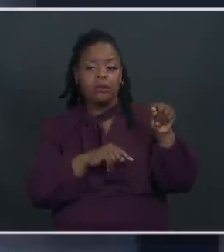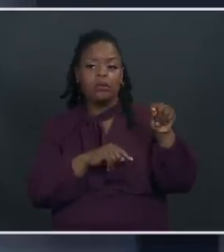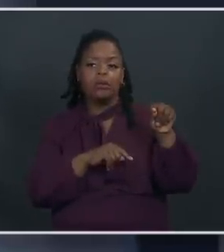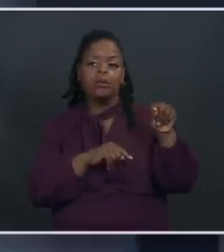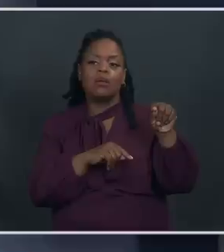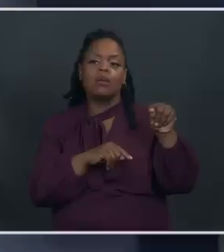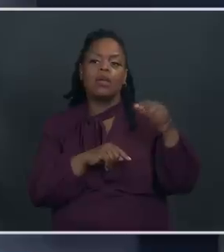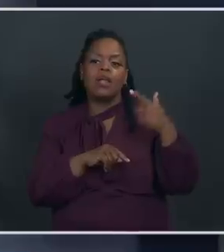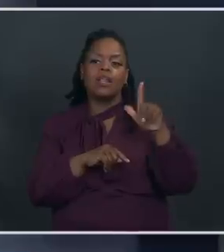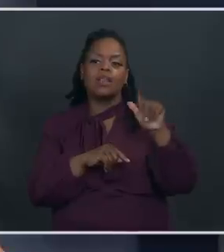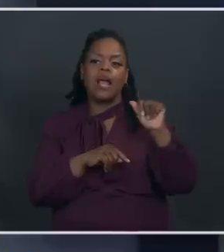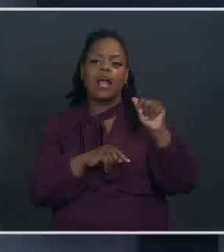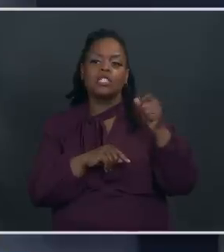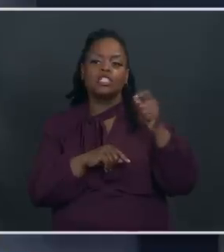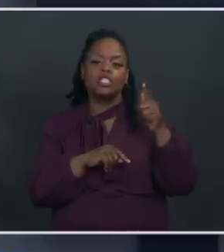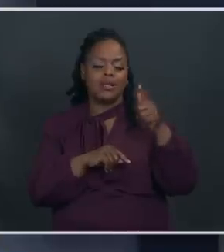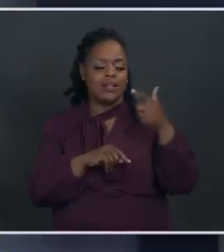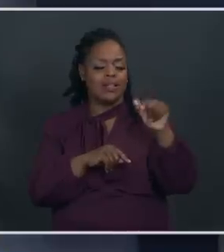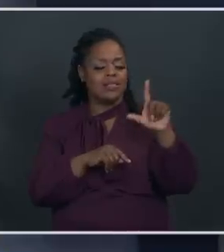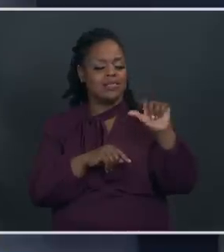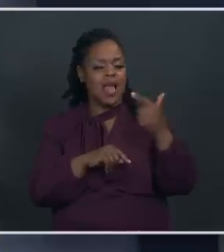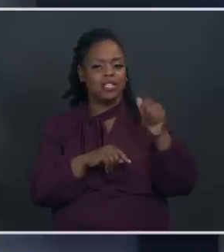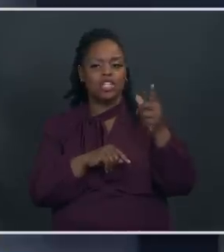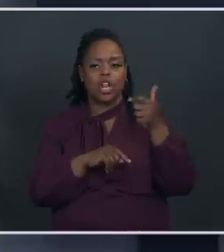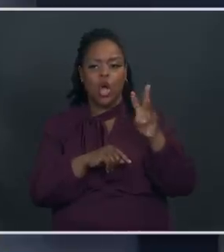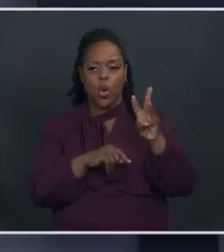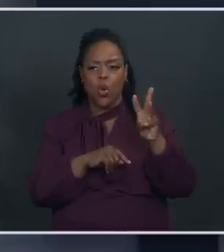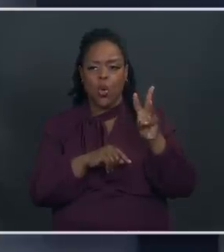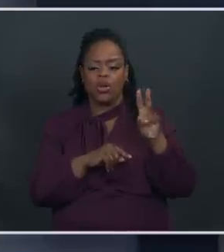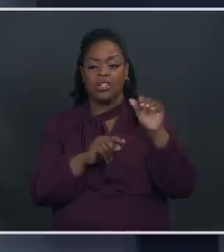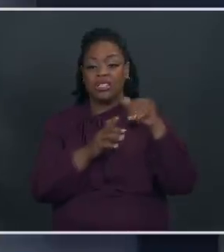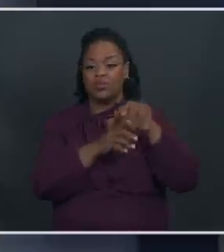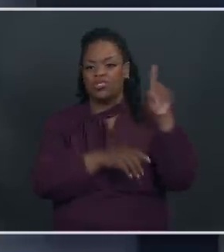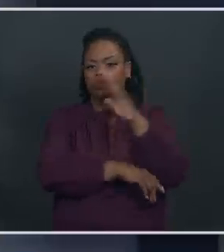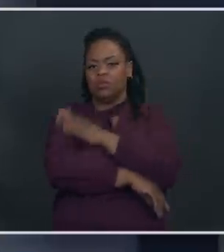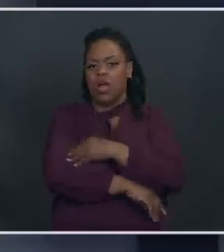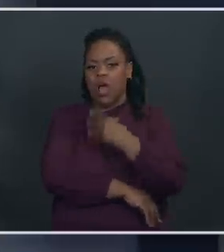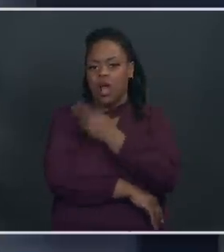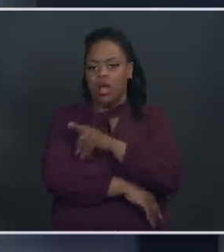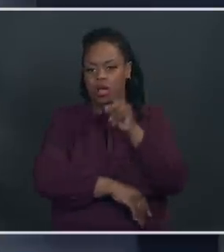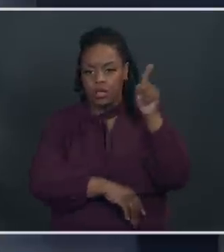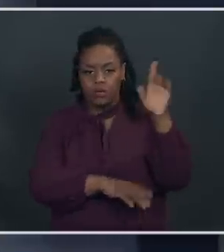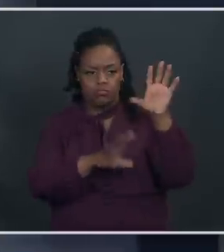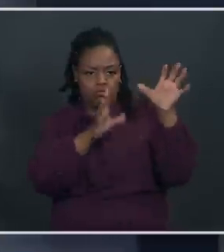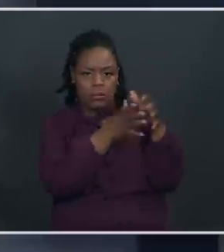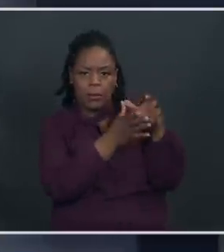So that's the only way for the world to succeed together, my friends. And so, again, this is an issue